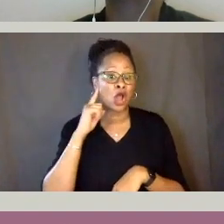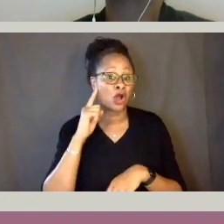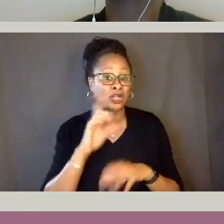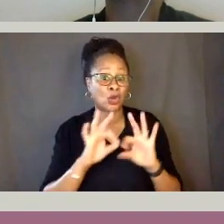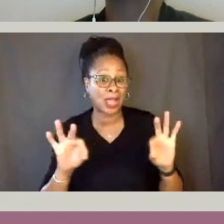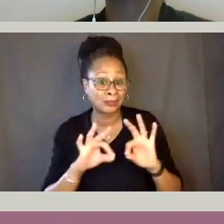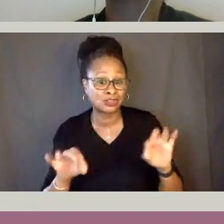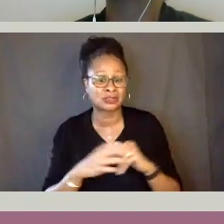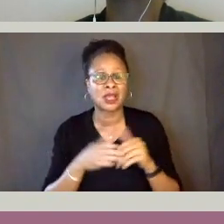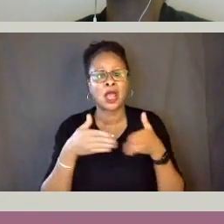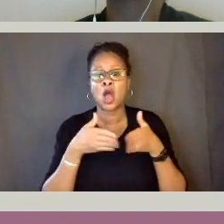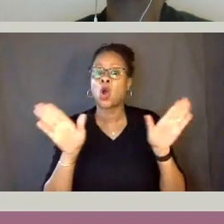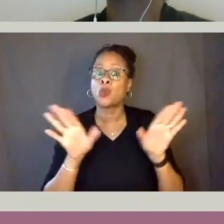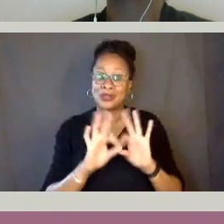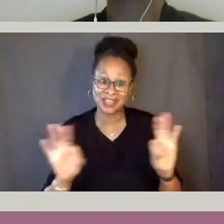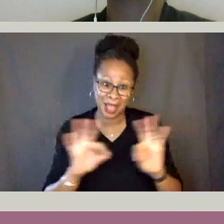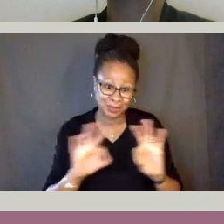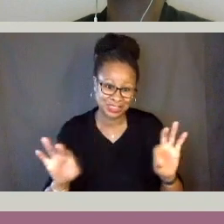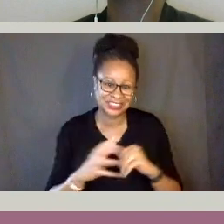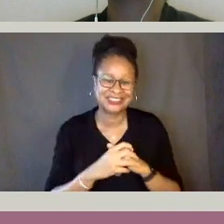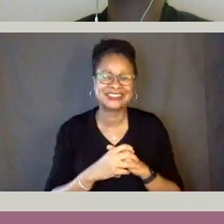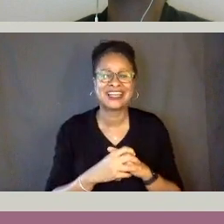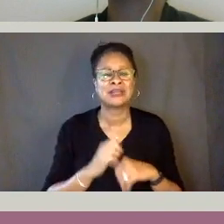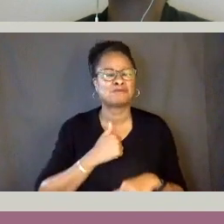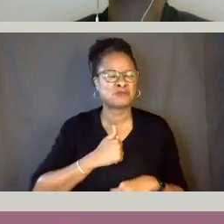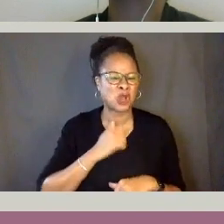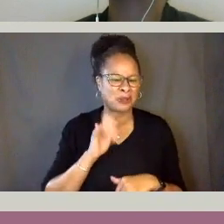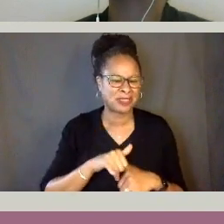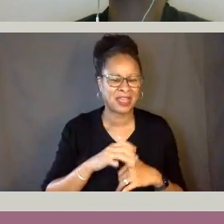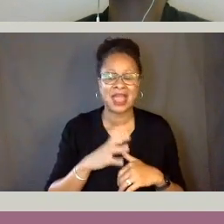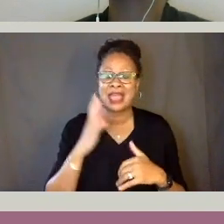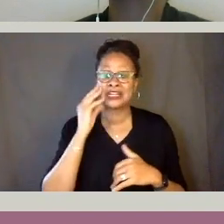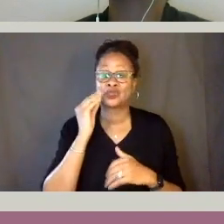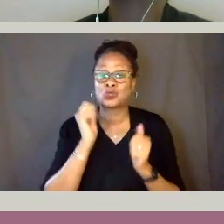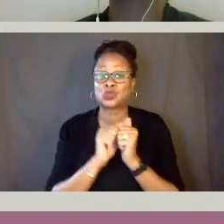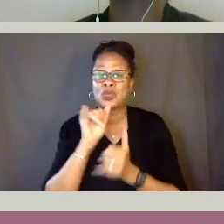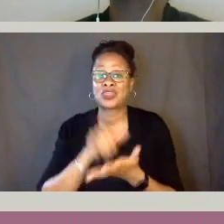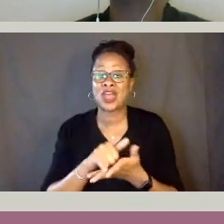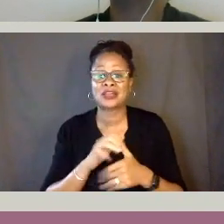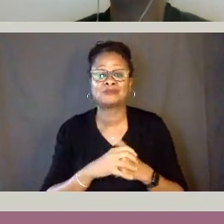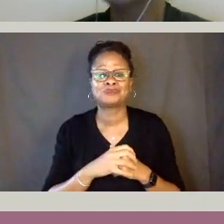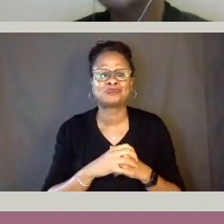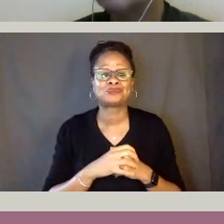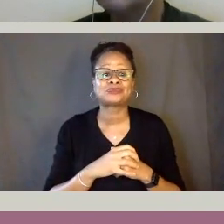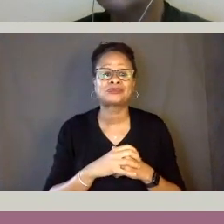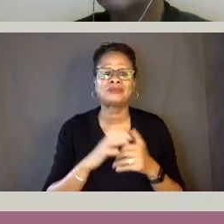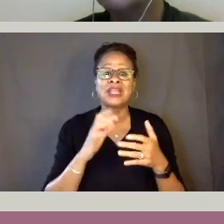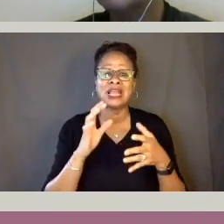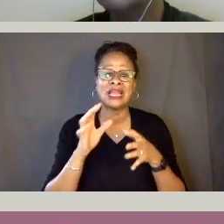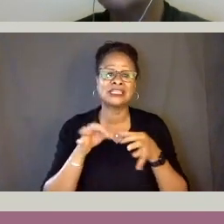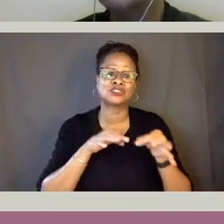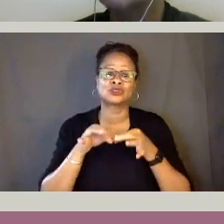sorry-- open captioning, and your experience with that, and how the decisions that you made over time with the release of "Crip Camp?"